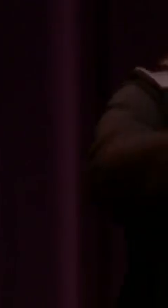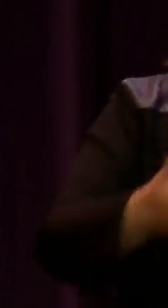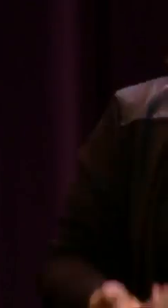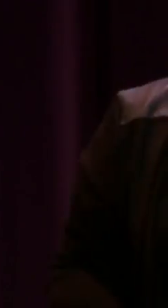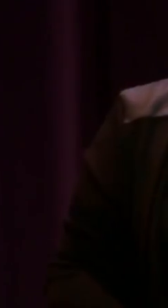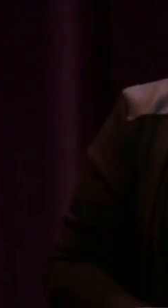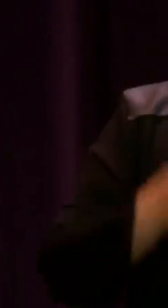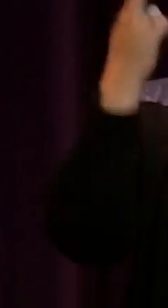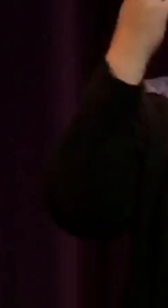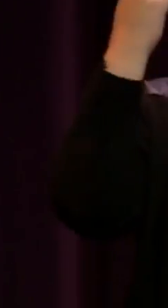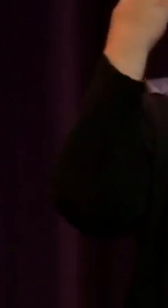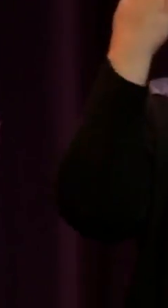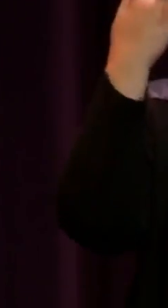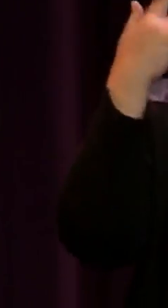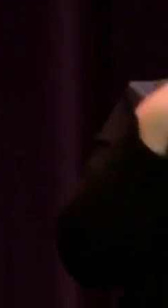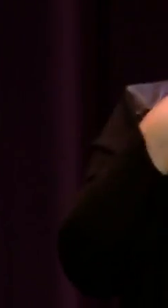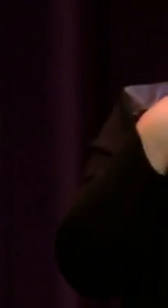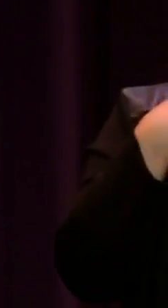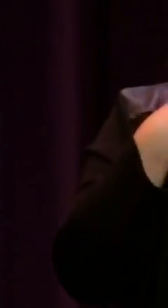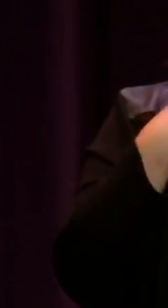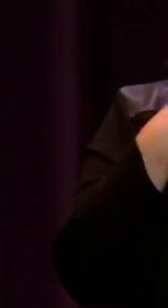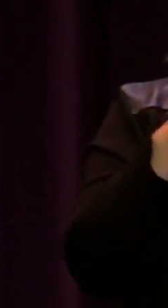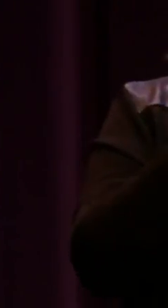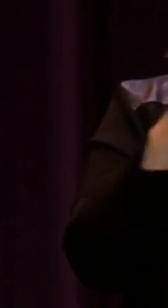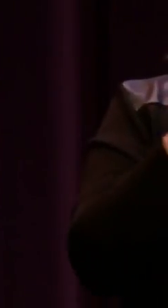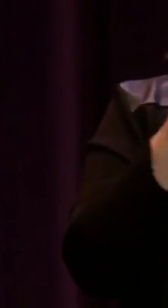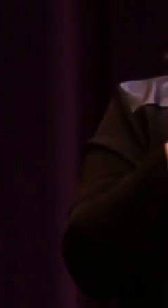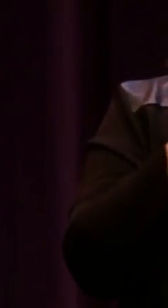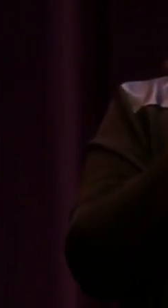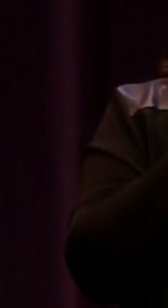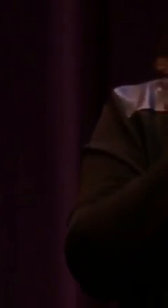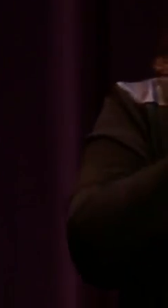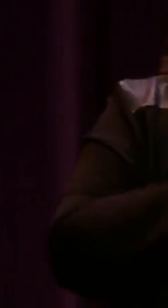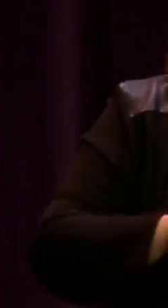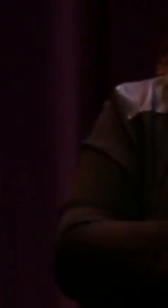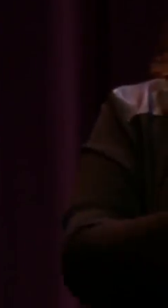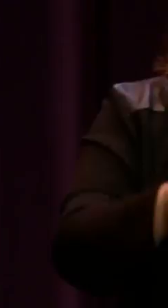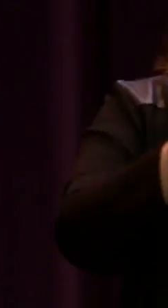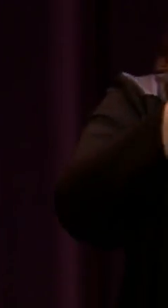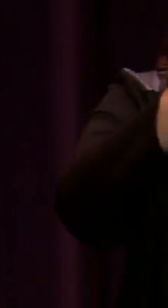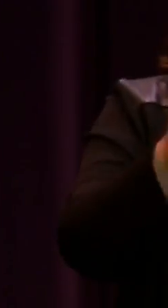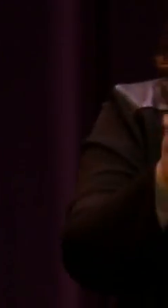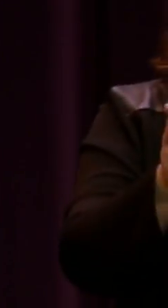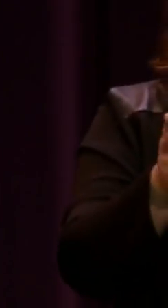THE REASON I MOVED UP ON THIS HISTORIC JOURNEY IS, MAYOR, I